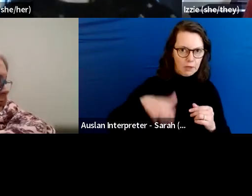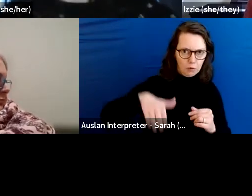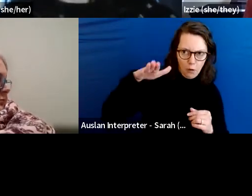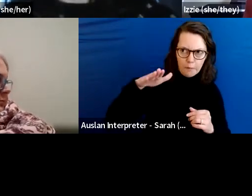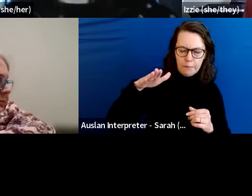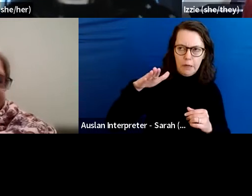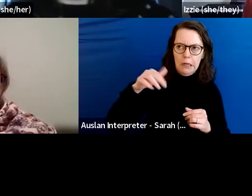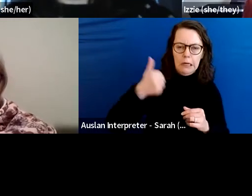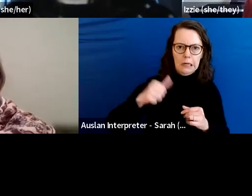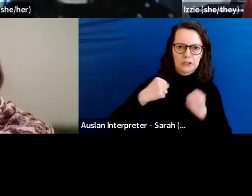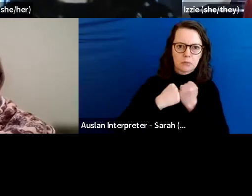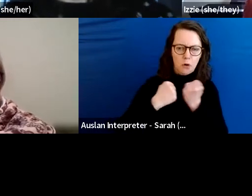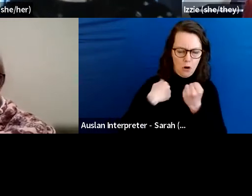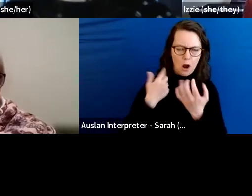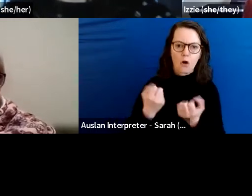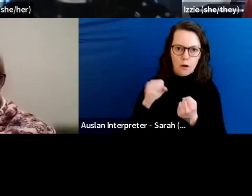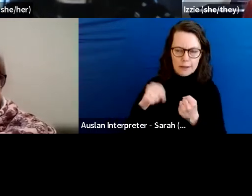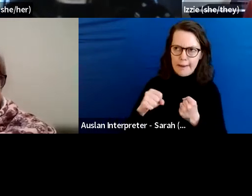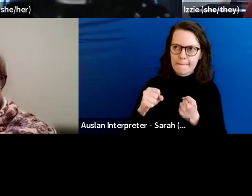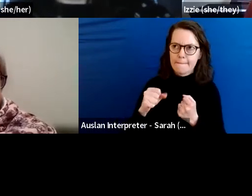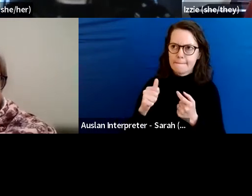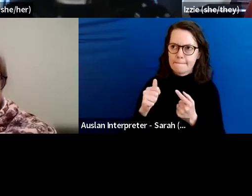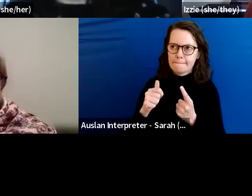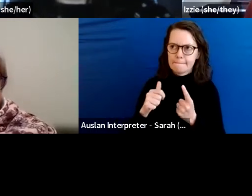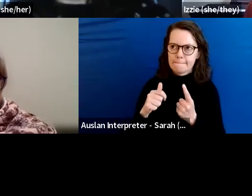experiences around support.